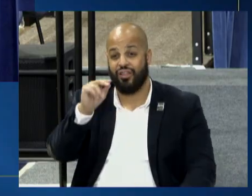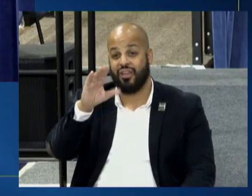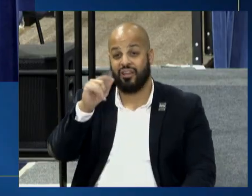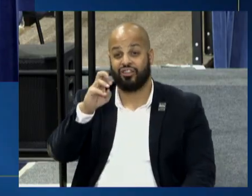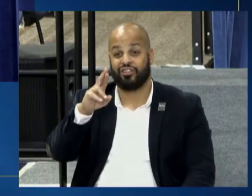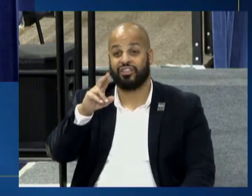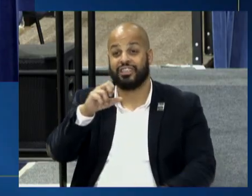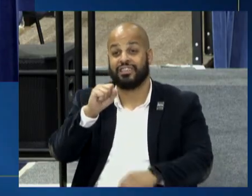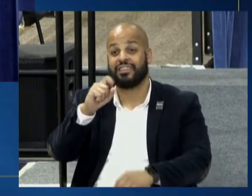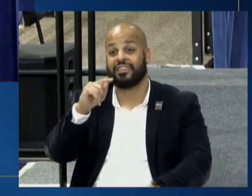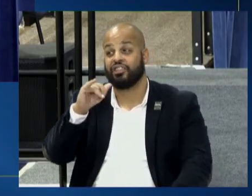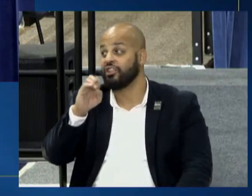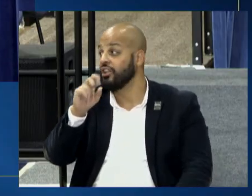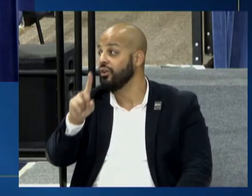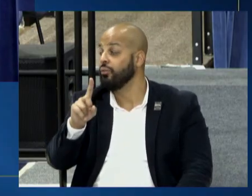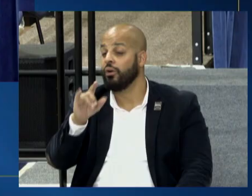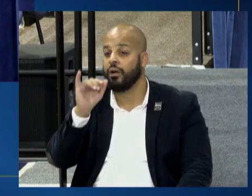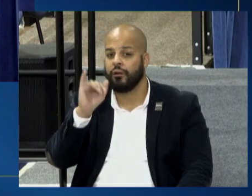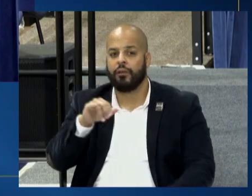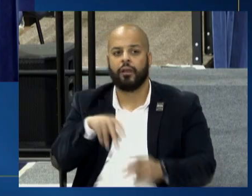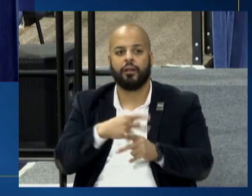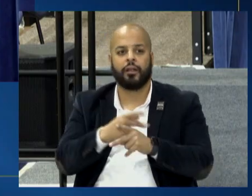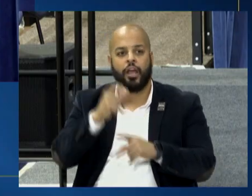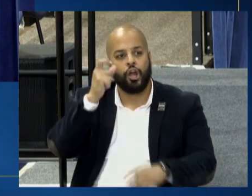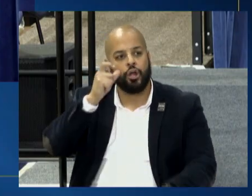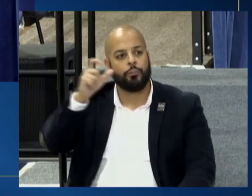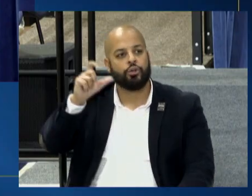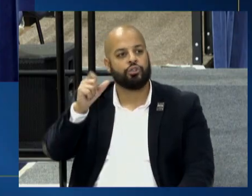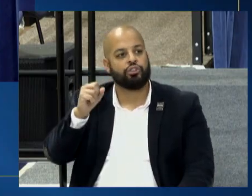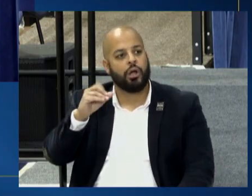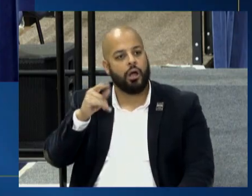this is the type of Moonshot that we want to create. When -- if you were to ask anybody,